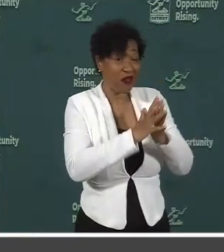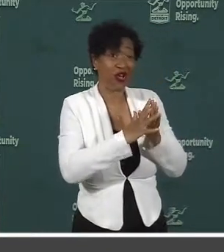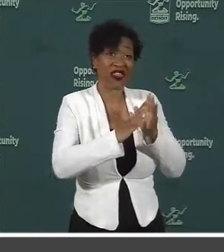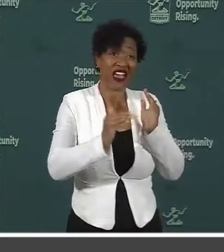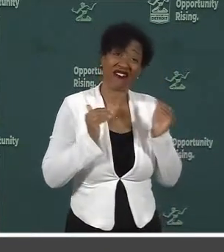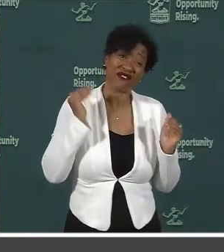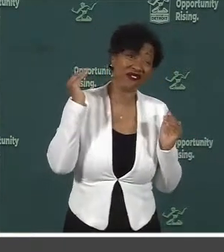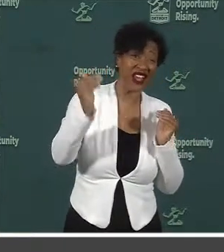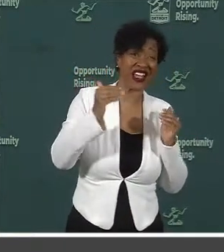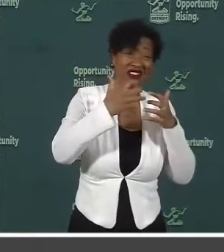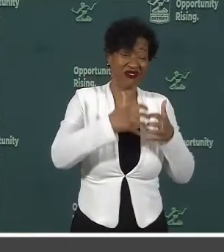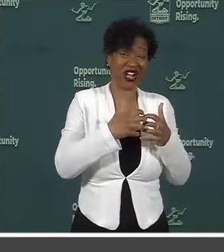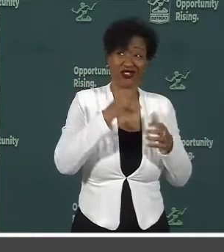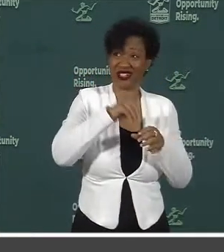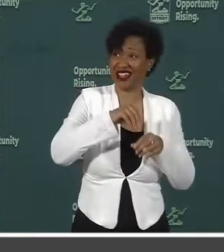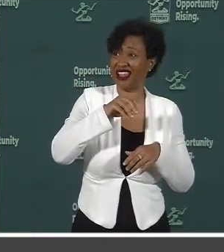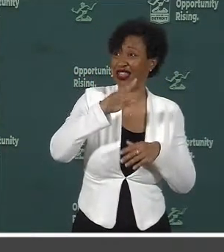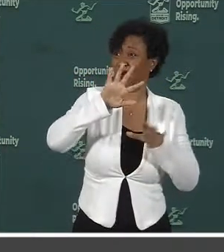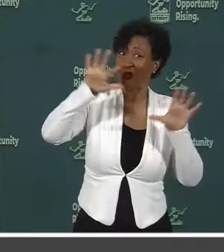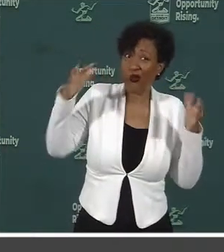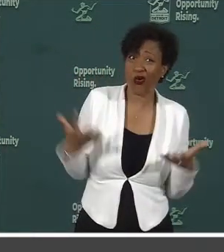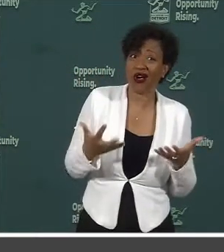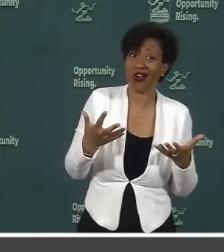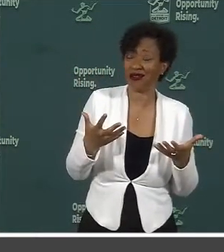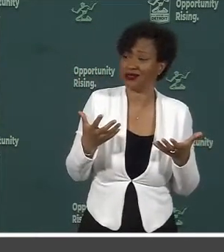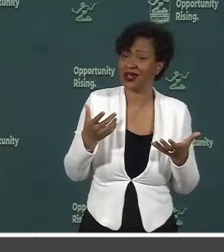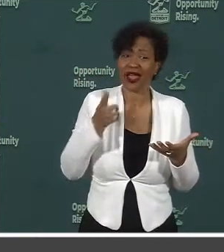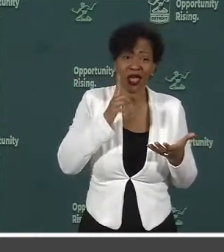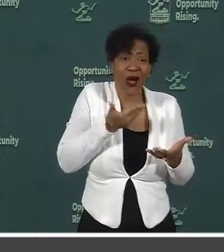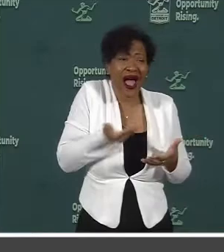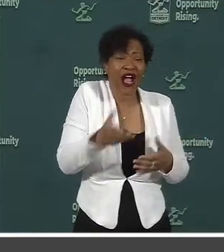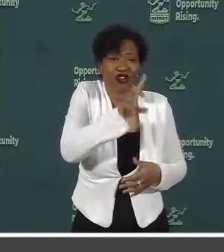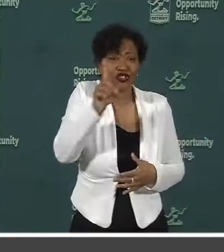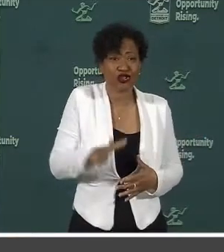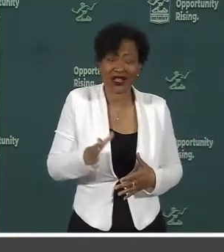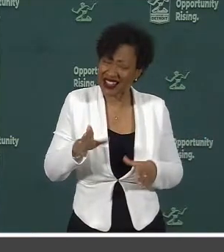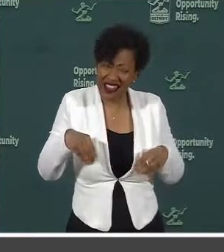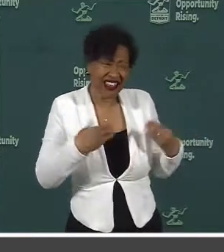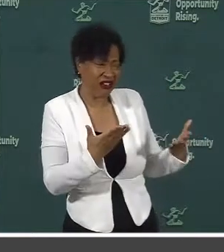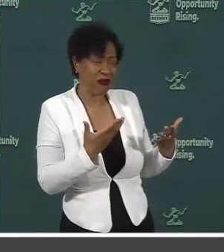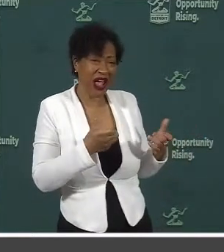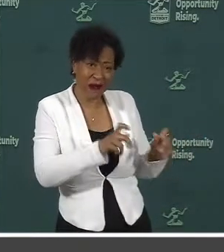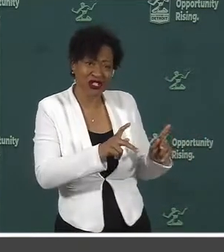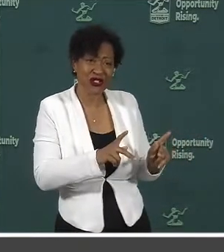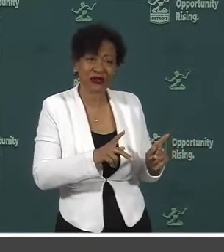LIKE YOU'RE GOING SOMEPLACE WE DON'T KNOW AND THEY'RE GOING TO HIRE DETROITERS WOULD YOU GIVE THEM A CHANCE AMAZON BROKE